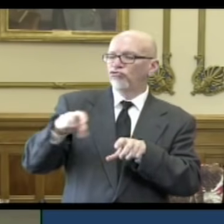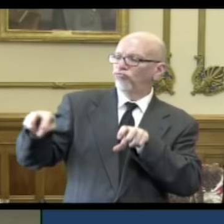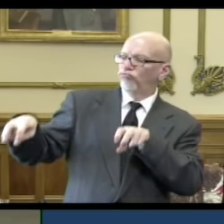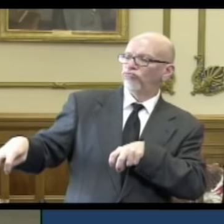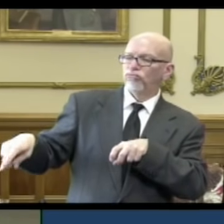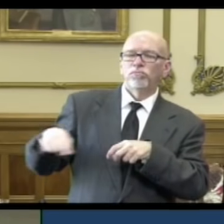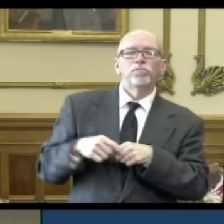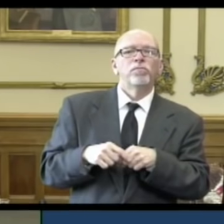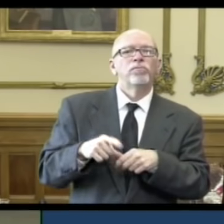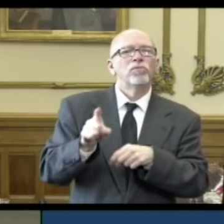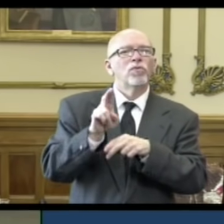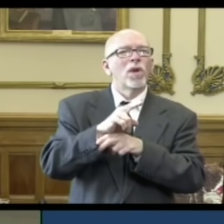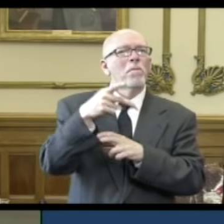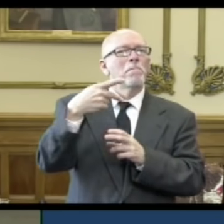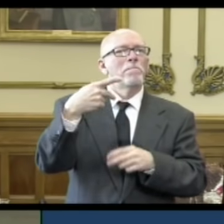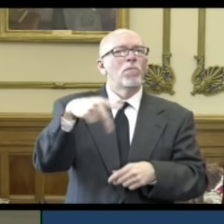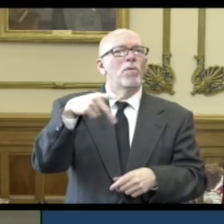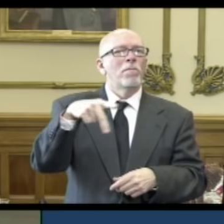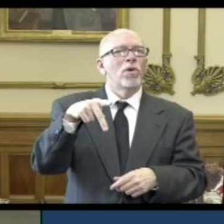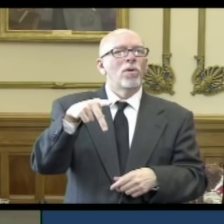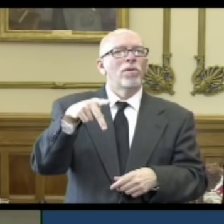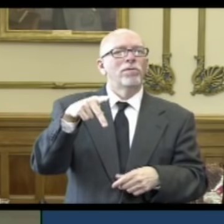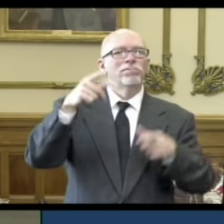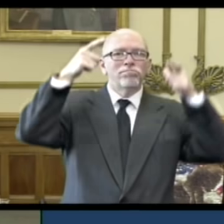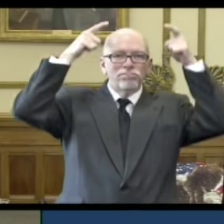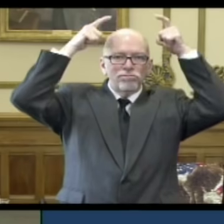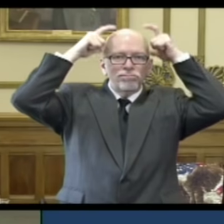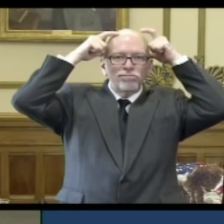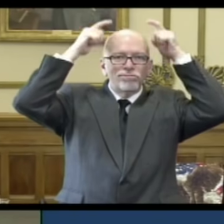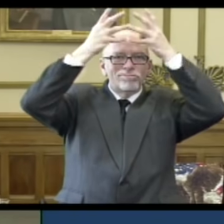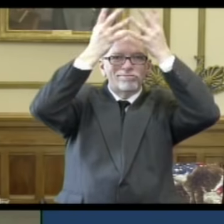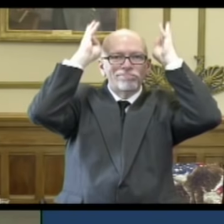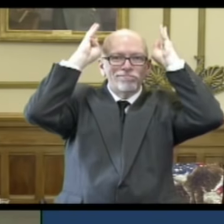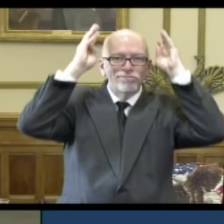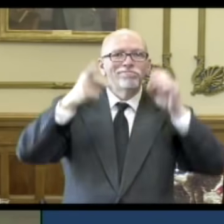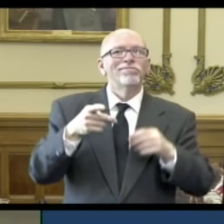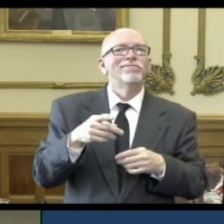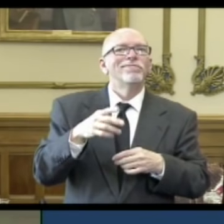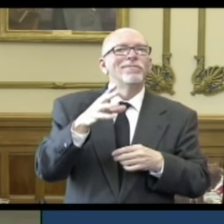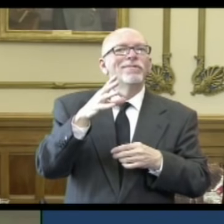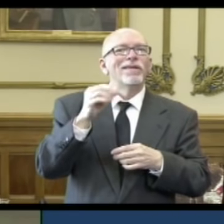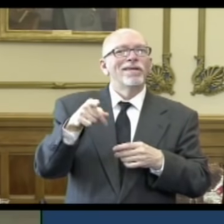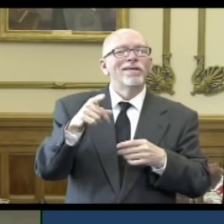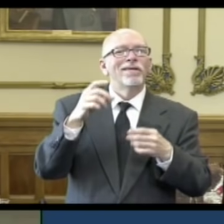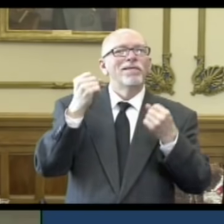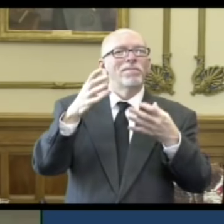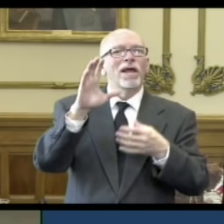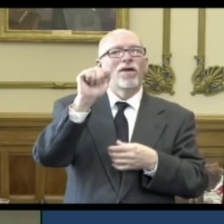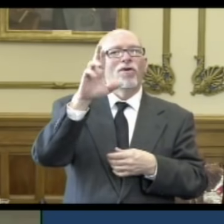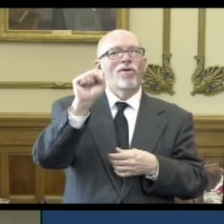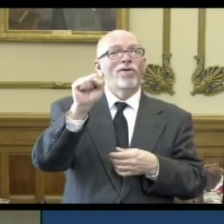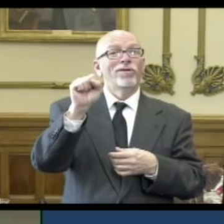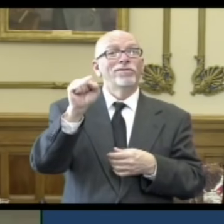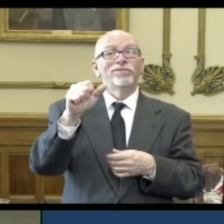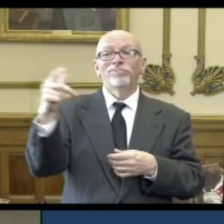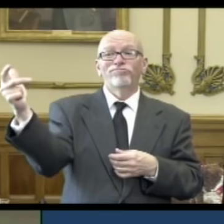MARY CELEBRATED HER BIRTHDAY ON THE FRONT PORCH WITH HER SISTER SITTING. CLOSE BY HER.